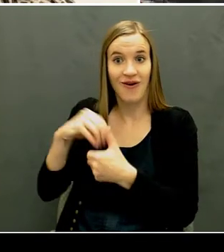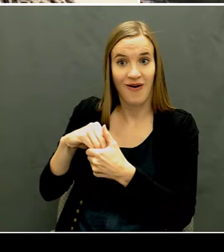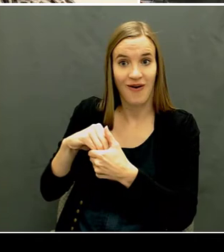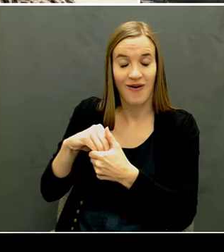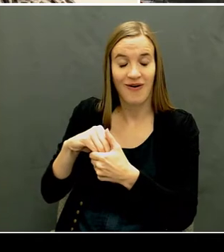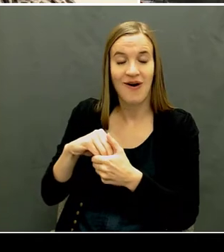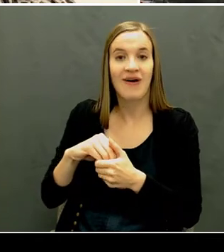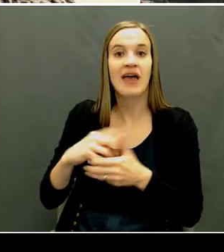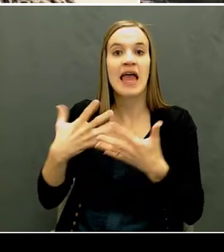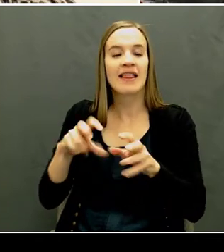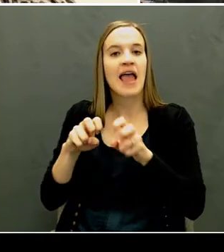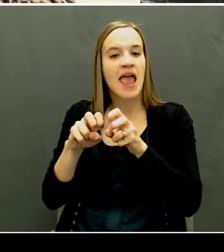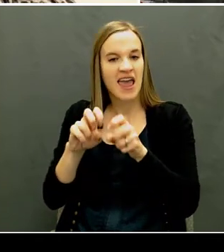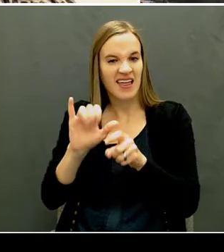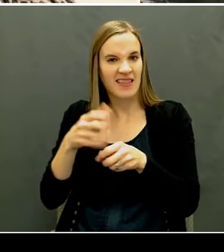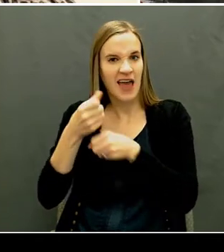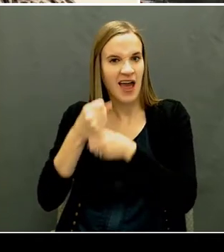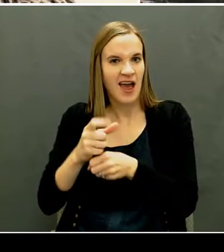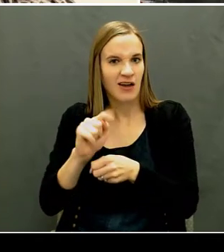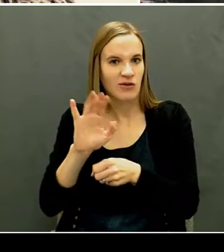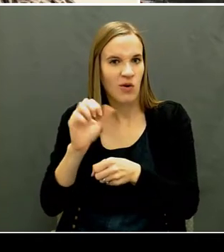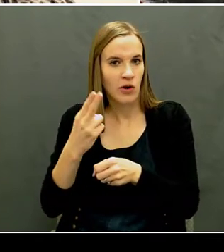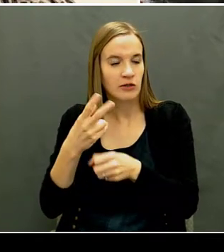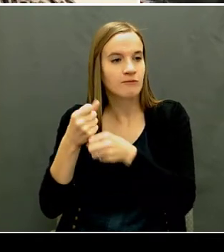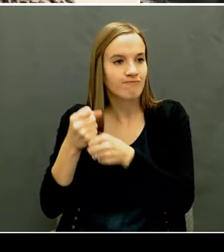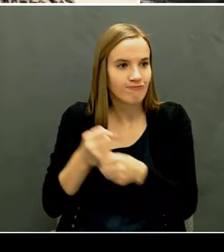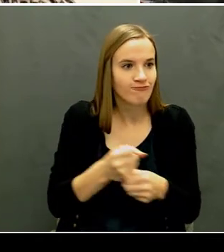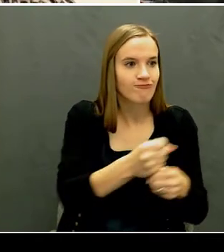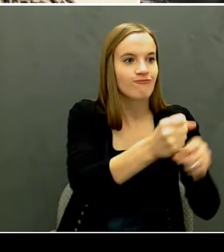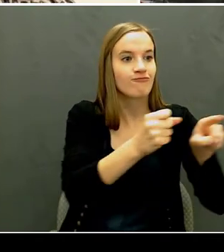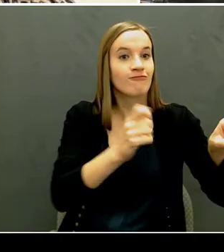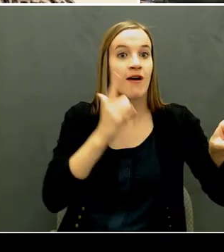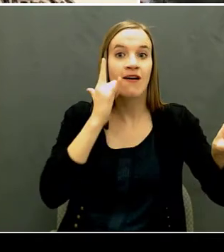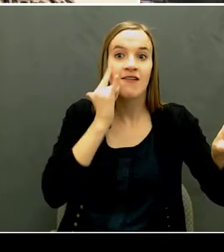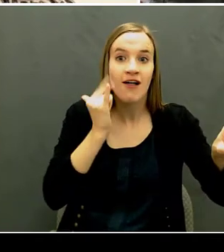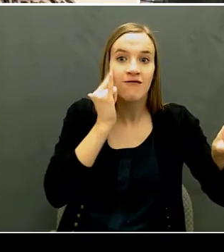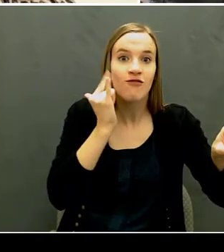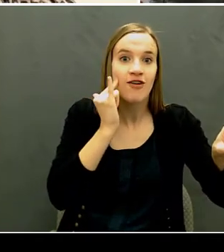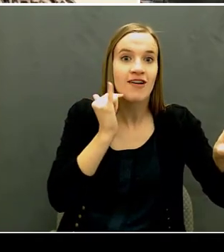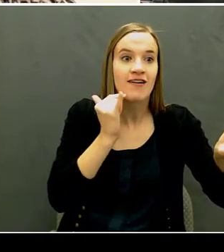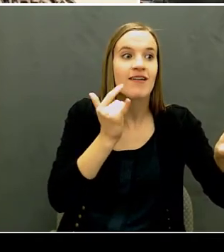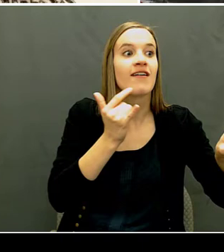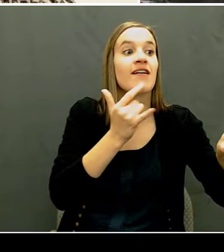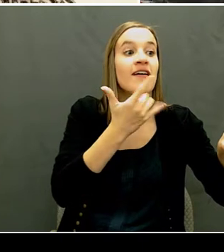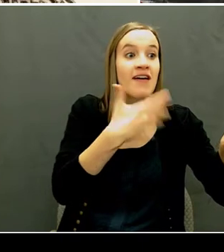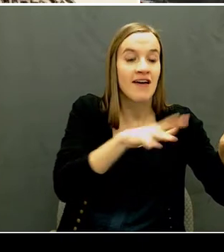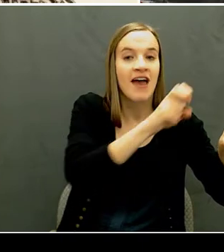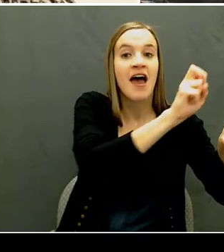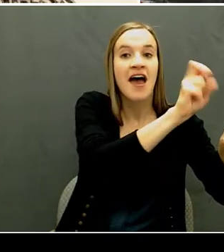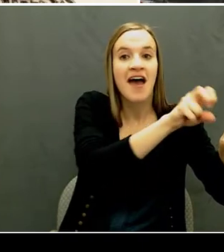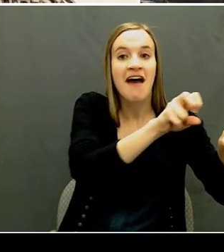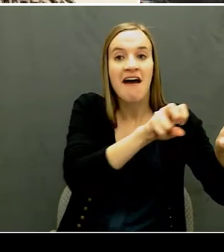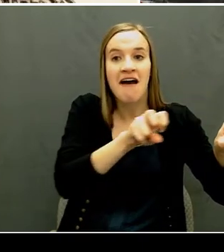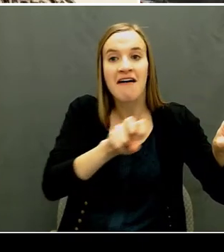we'd bring it all the way across the country. And not just end DC actually ended the United Nations.